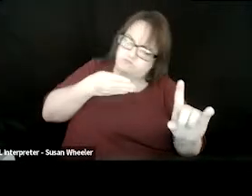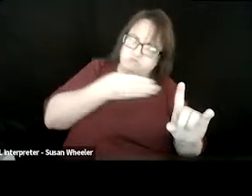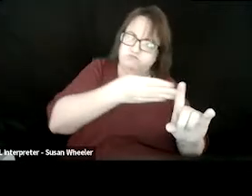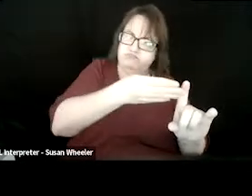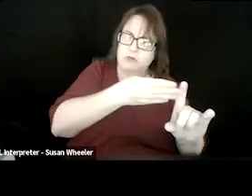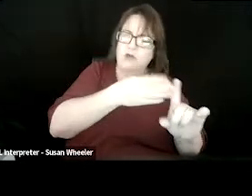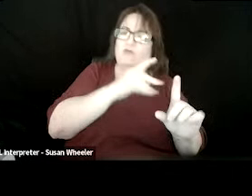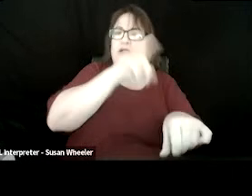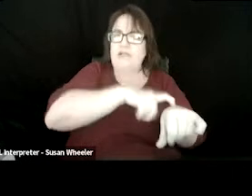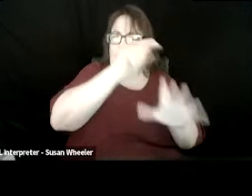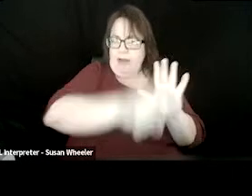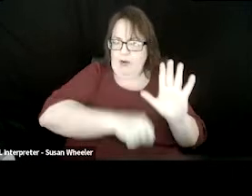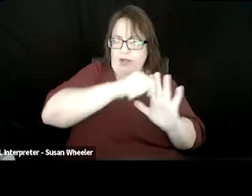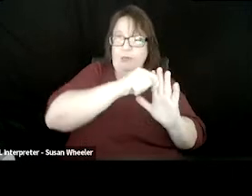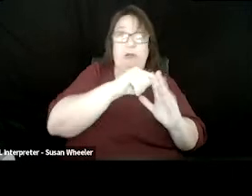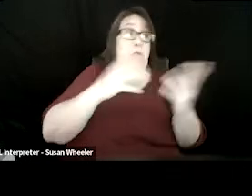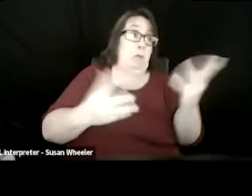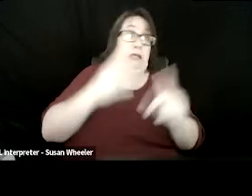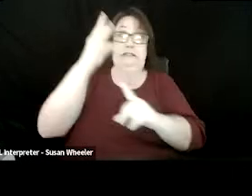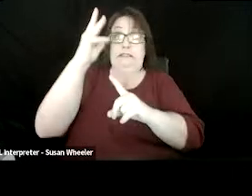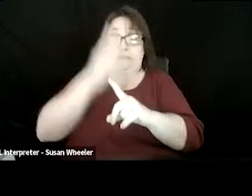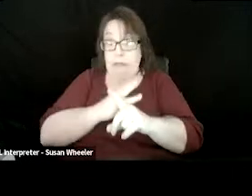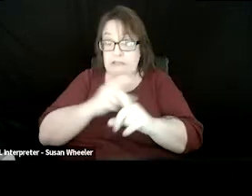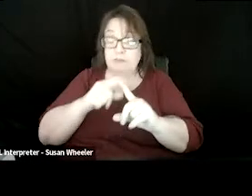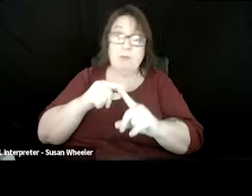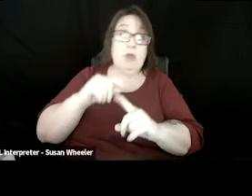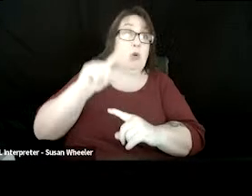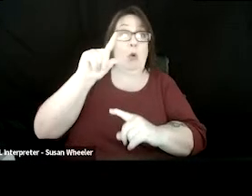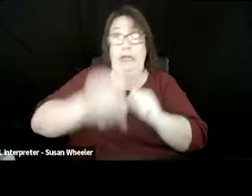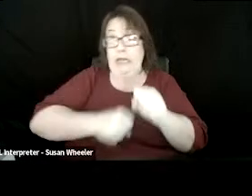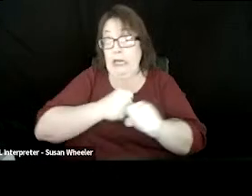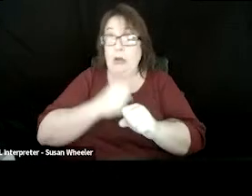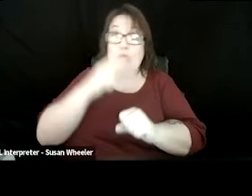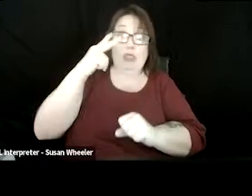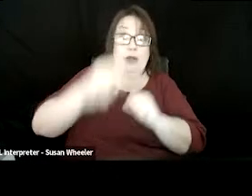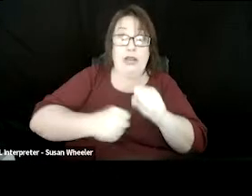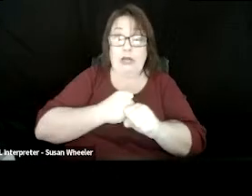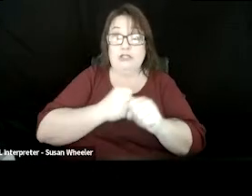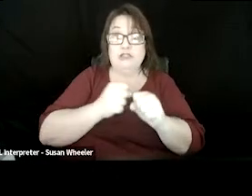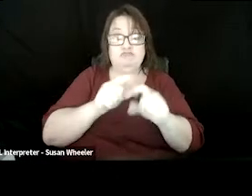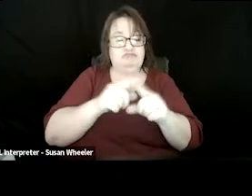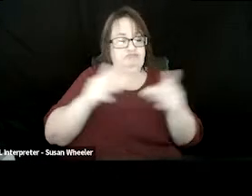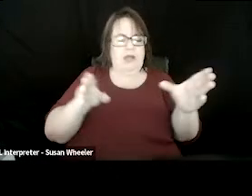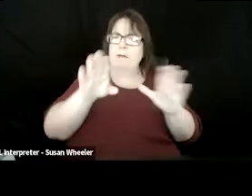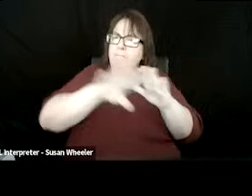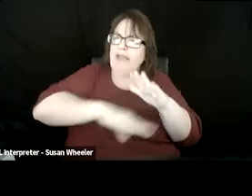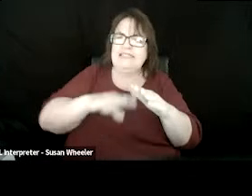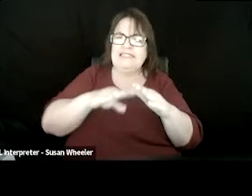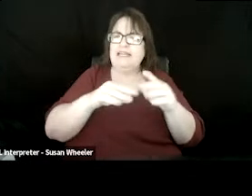it could be six months, could be one year, it could be three years, it could be more, but that's a basic term that's important to know